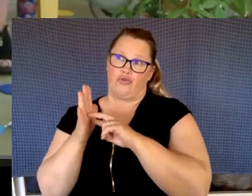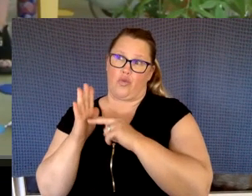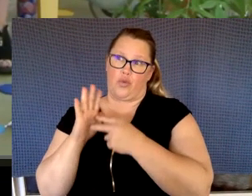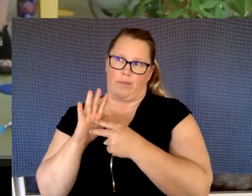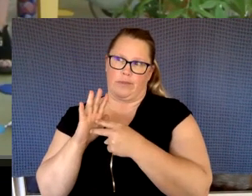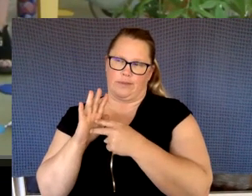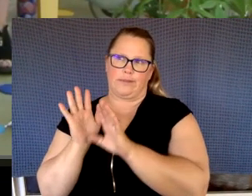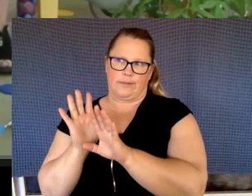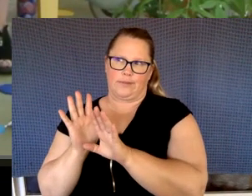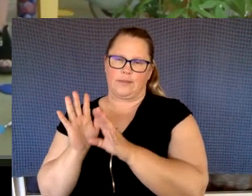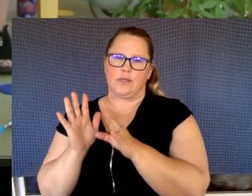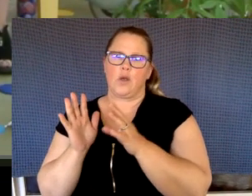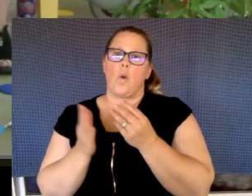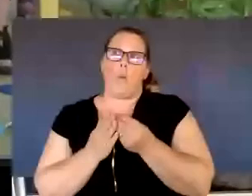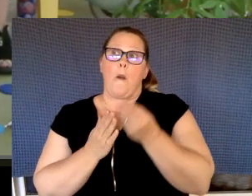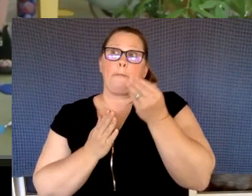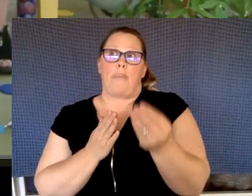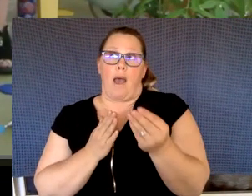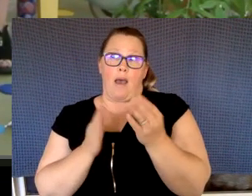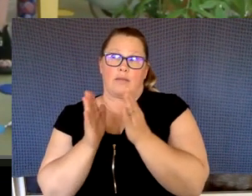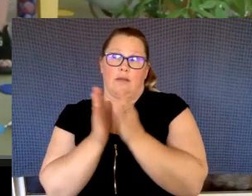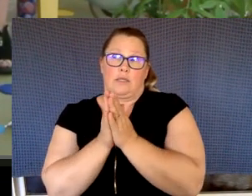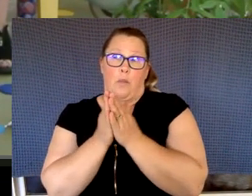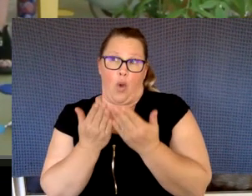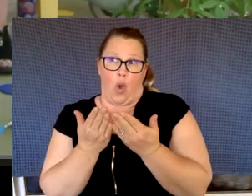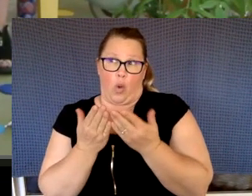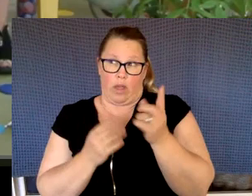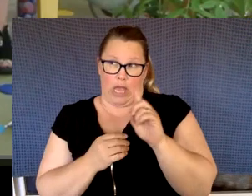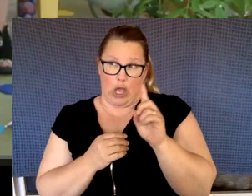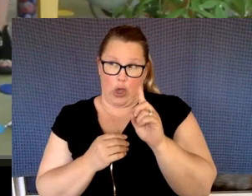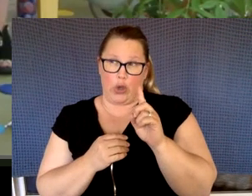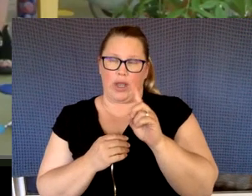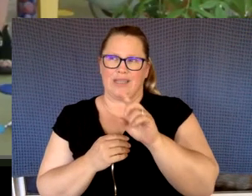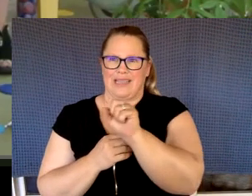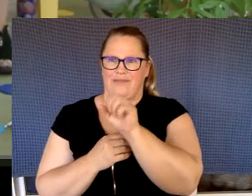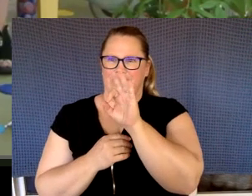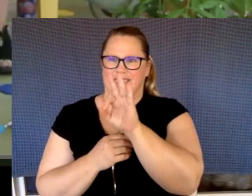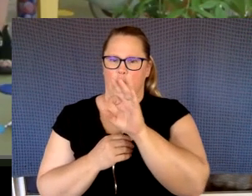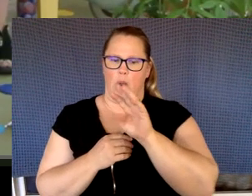Now we purchased this book when we were at the San Francisco MOMA